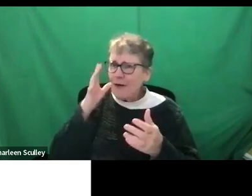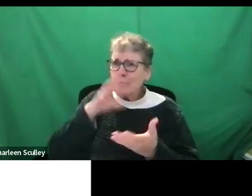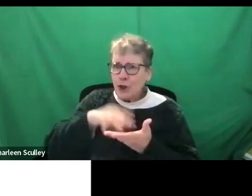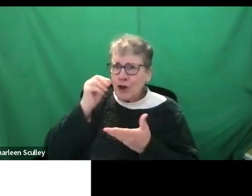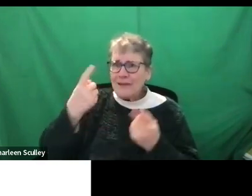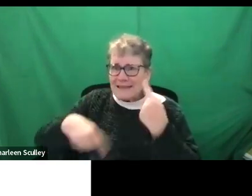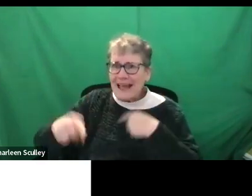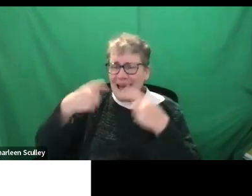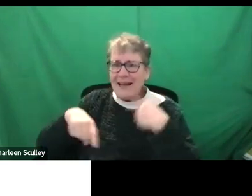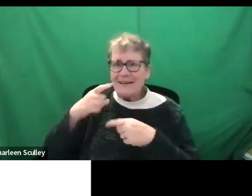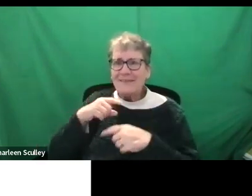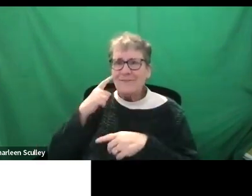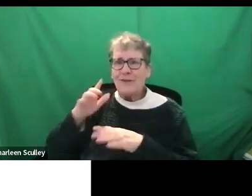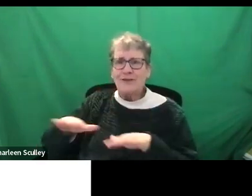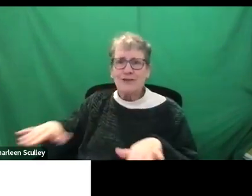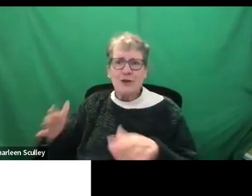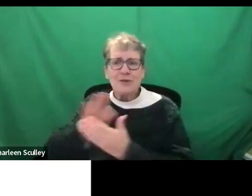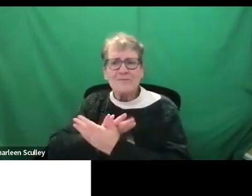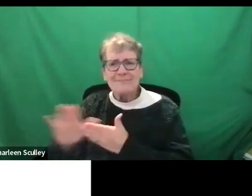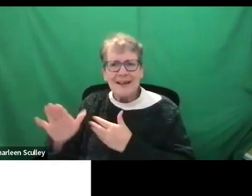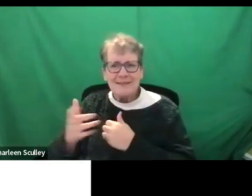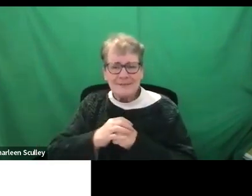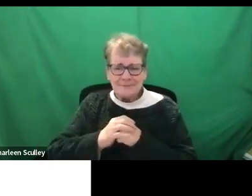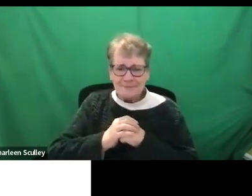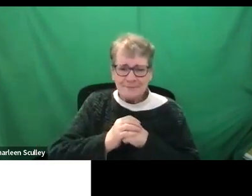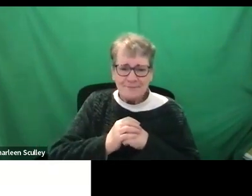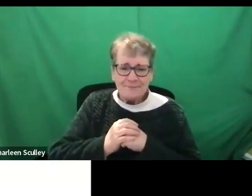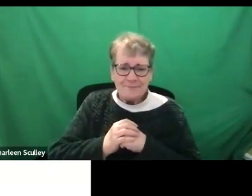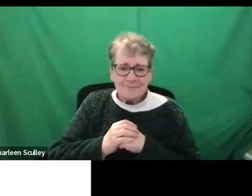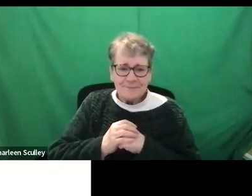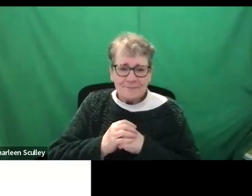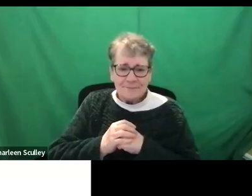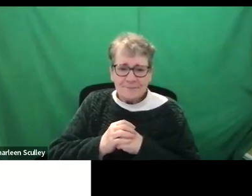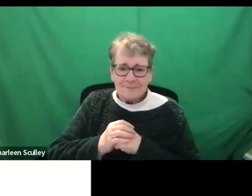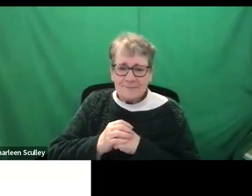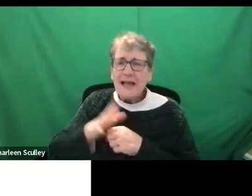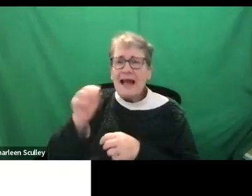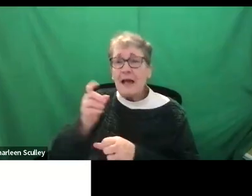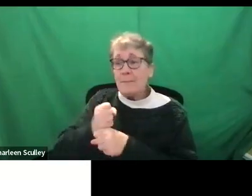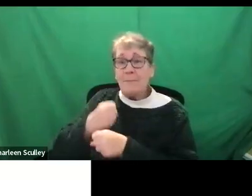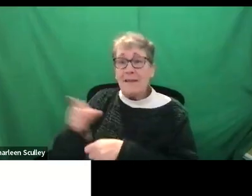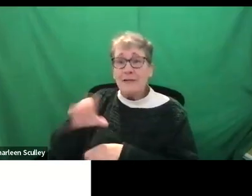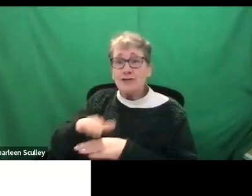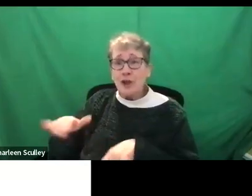I've been to one of them. They're quite fun. The parents are learning sign language, and you get to se the kiddos,